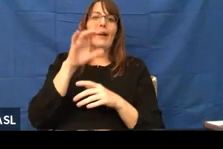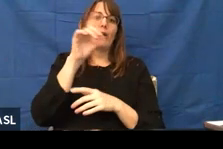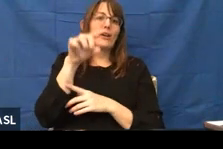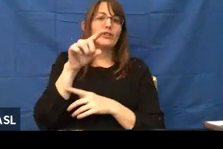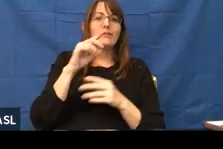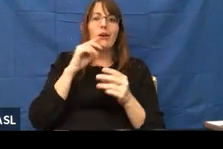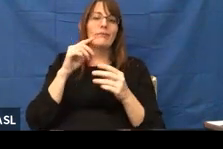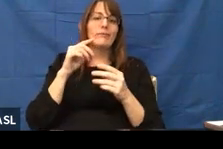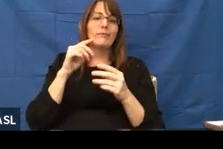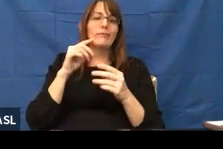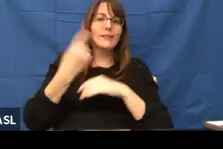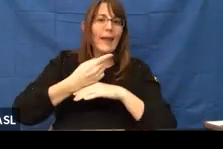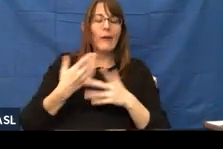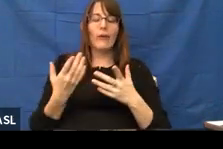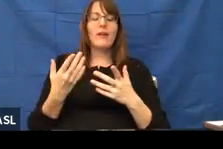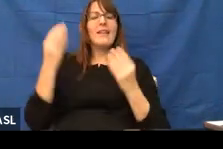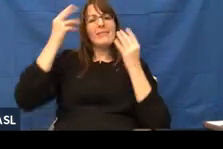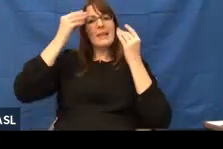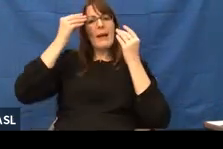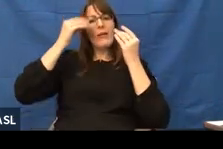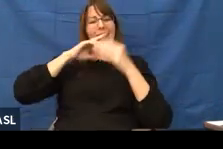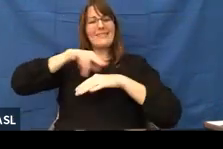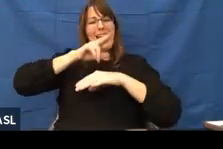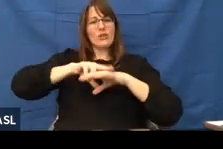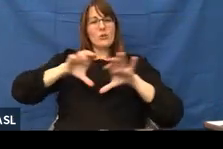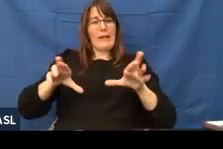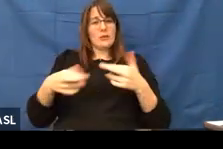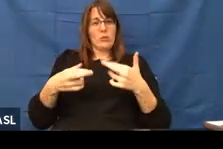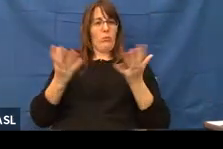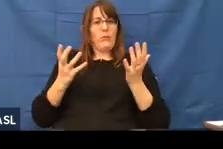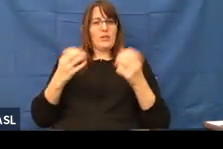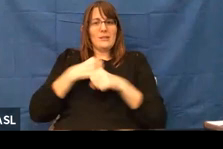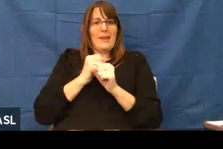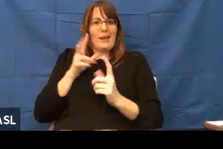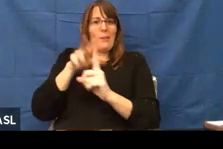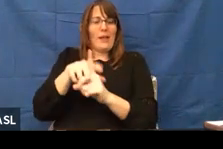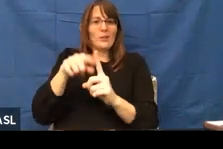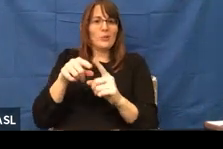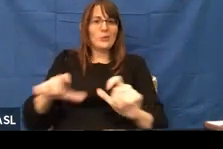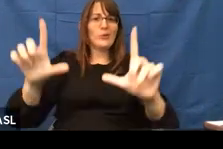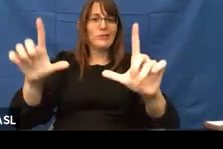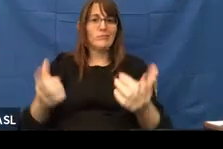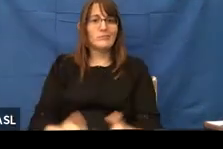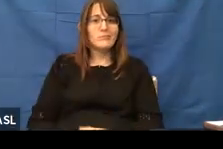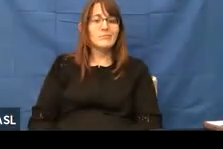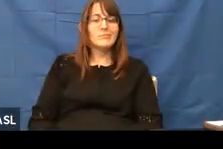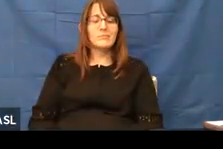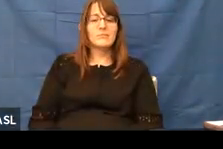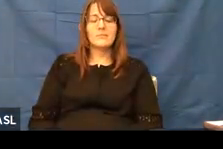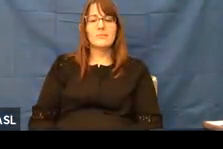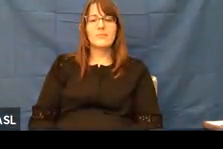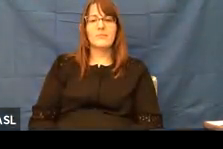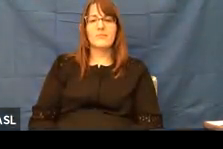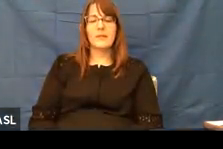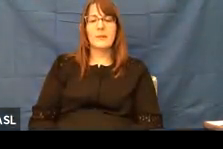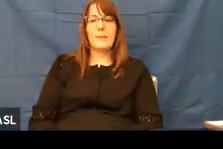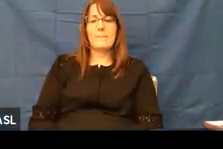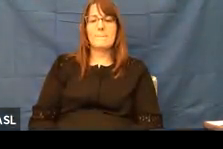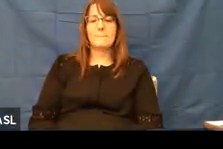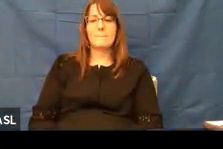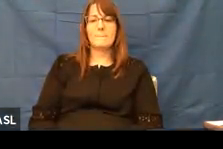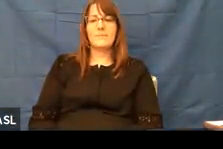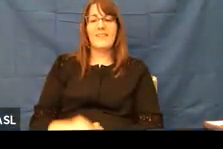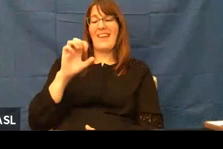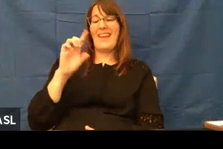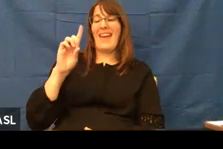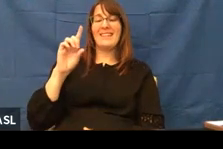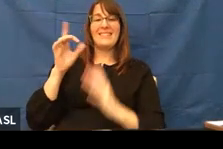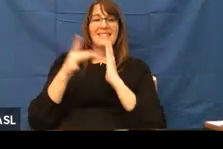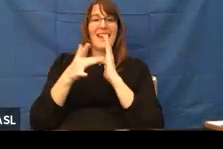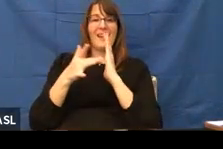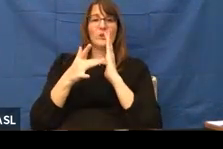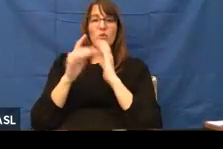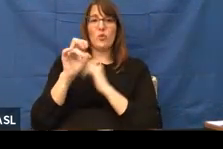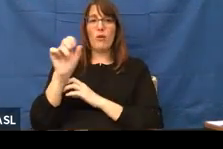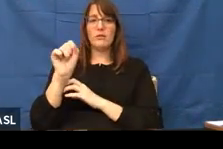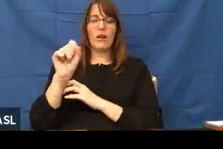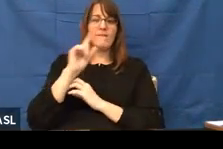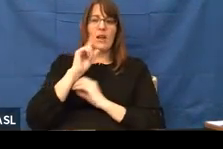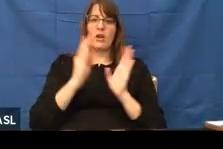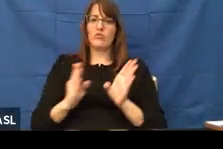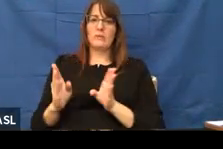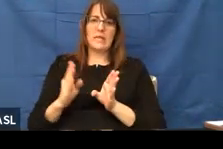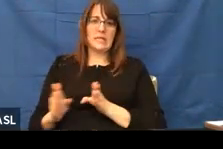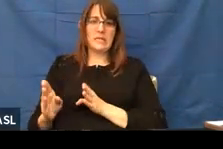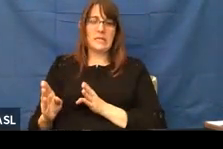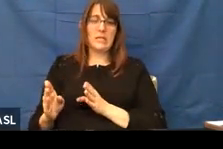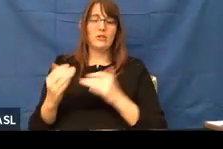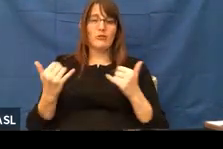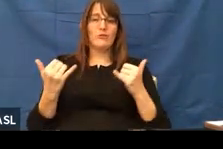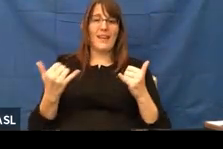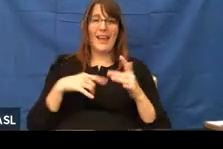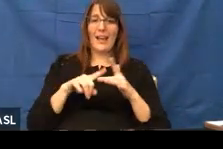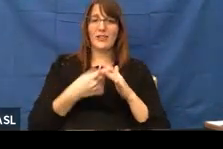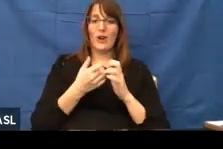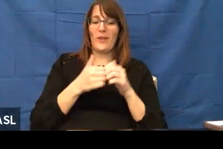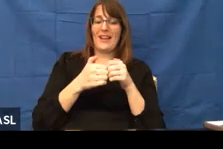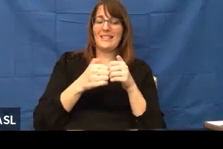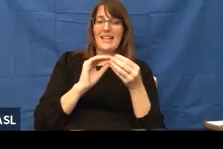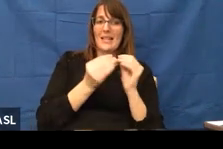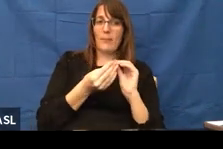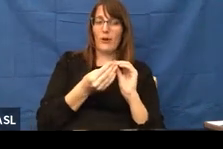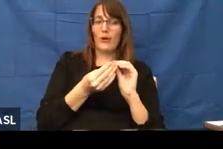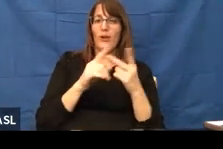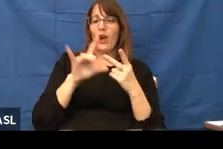Jewyl Alderson Clarke, SDCOE: What you're like natural routines for the classroom and then translating them to your in person experience is great and ed tech tools are really routines. Today I started you out with a text number and a code to send to it.